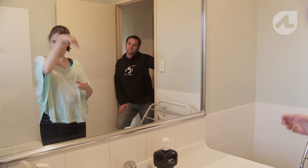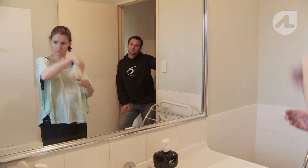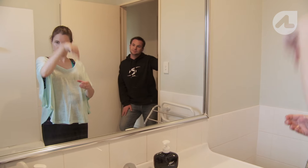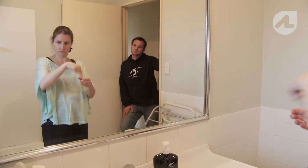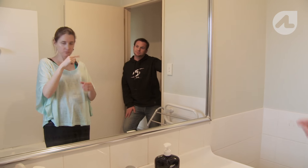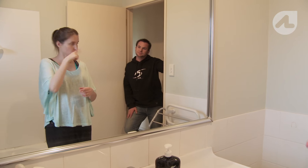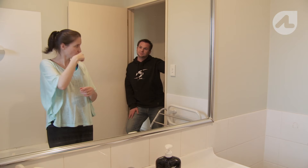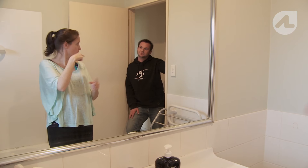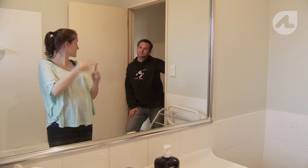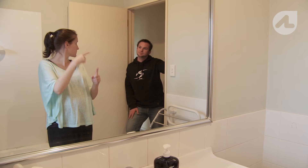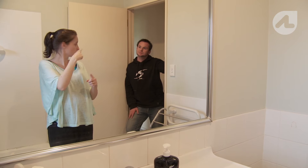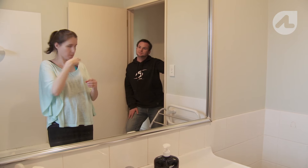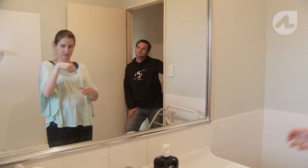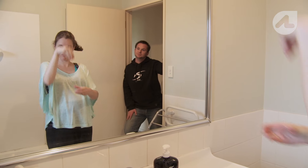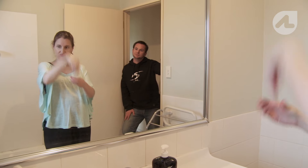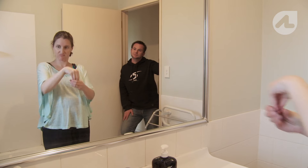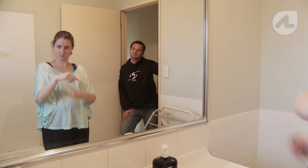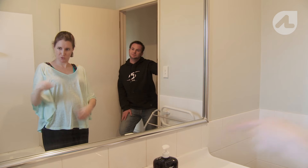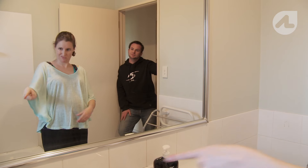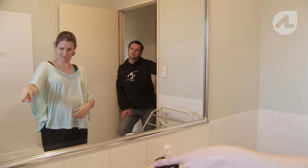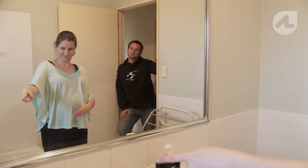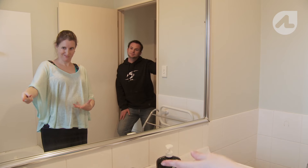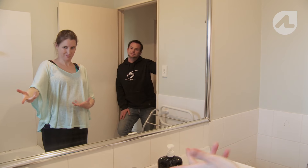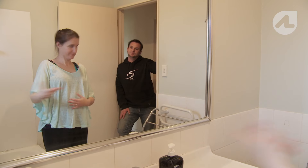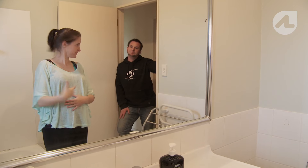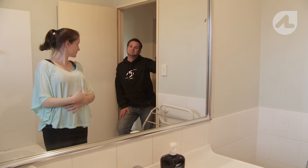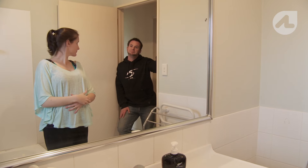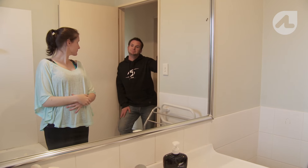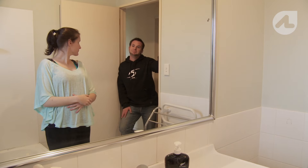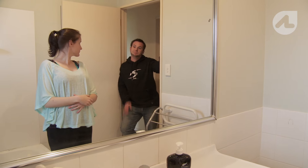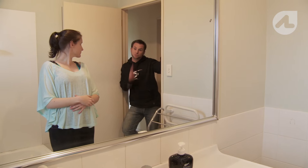to put the toothpaste in it because this isn't really working is it?